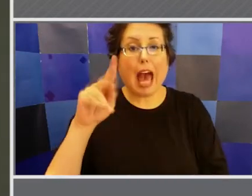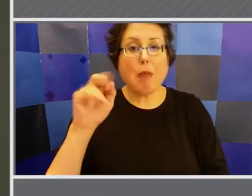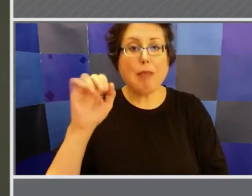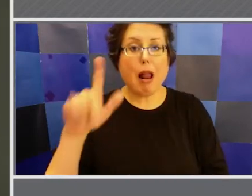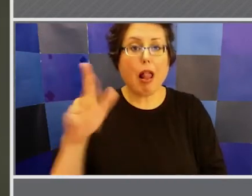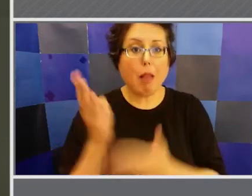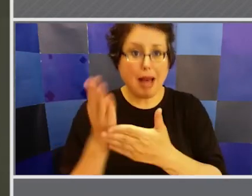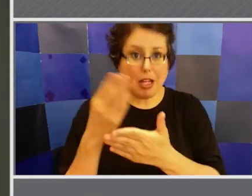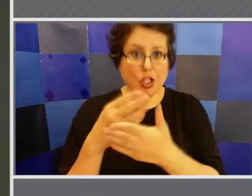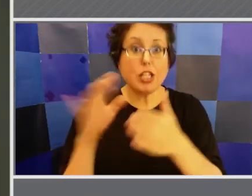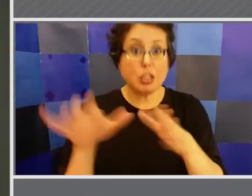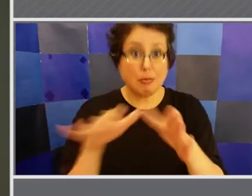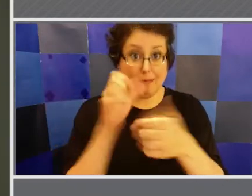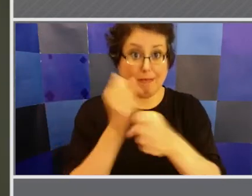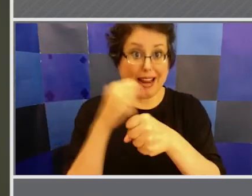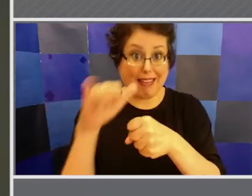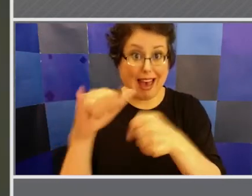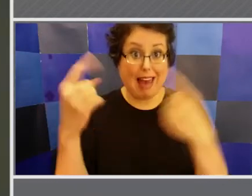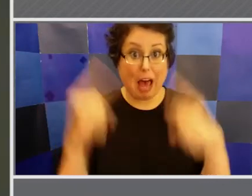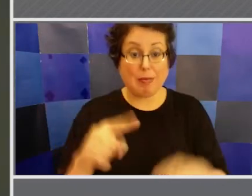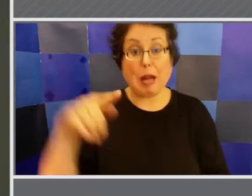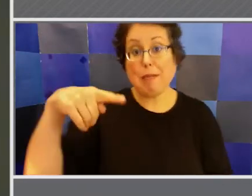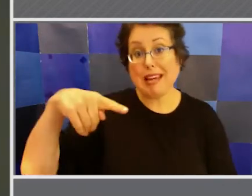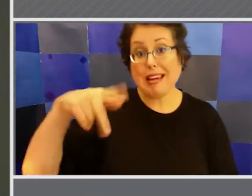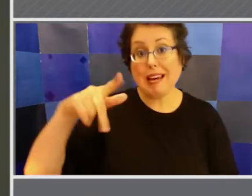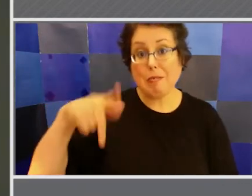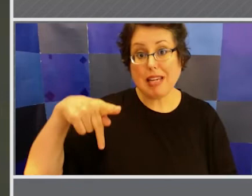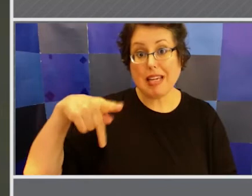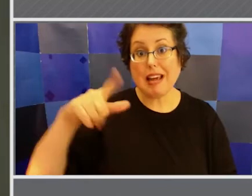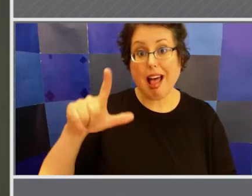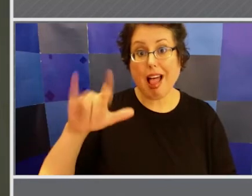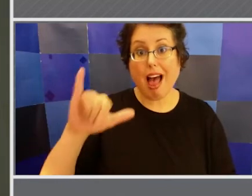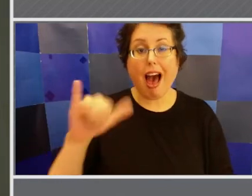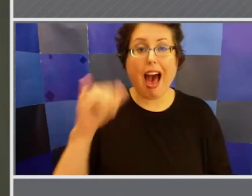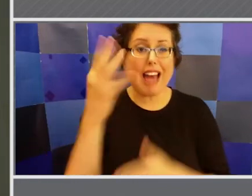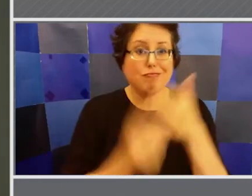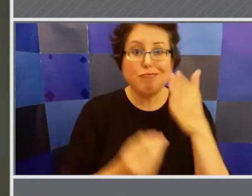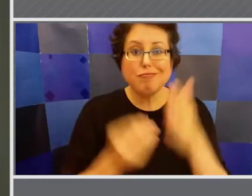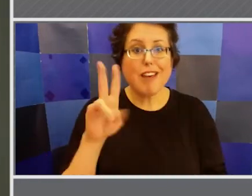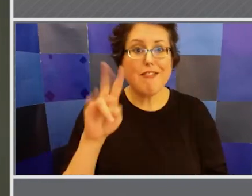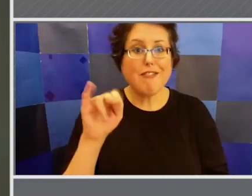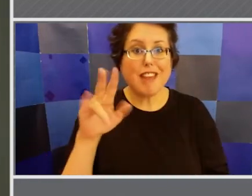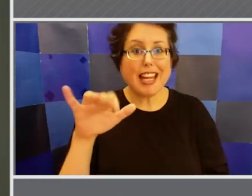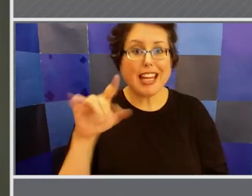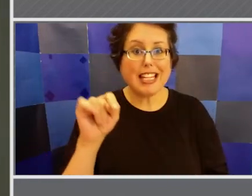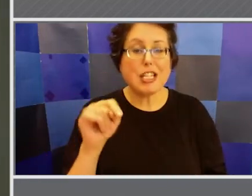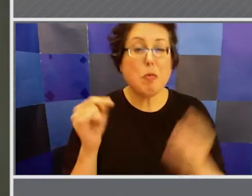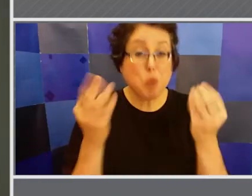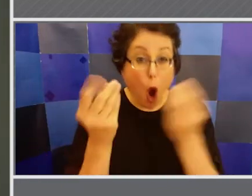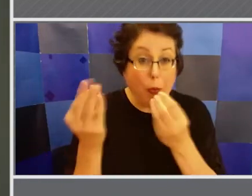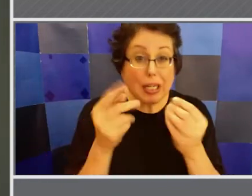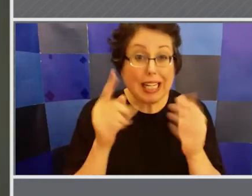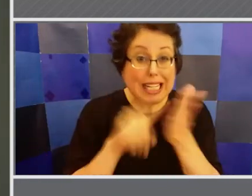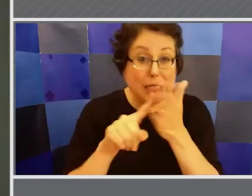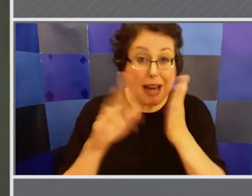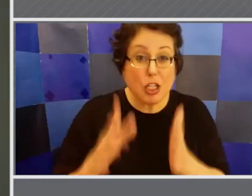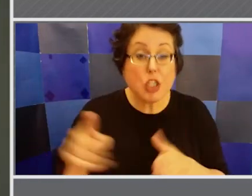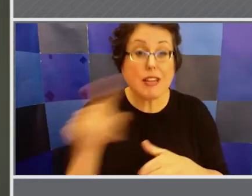Poi bacon property inspectors review properties and are empowered to designate buildings as condemned.